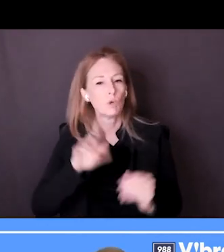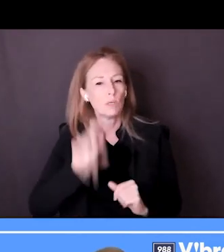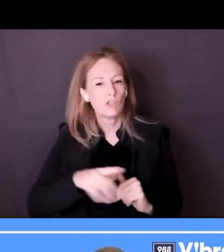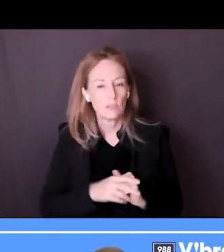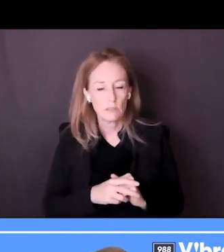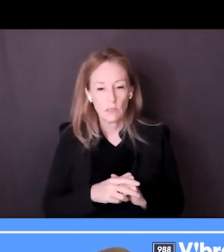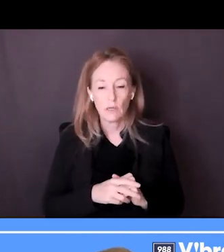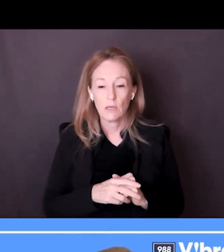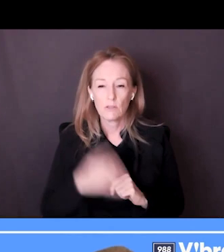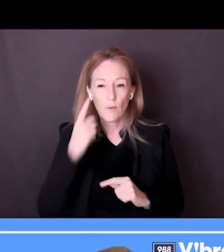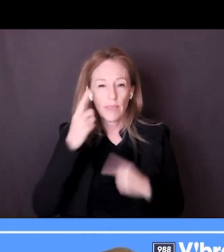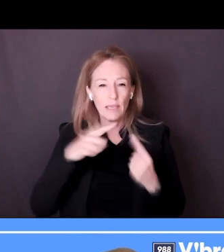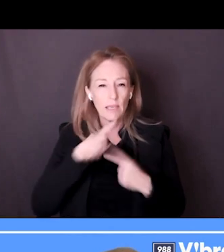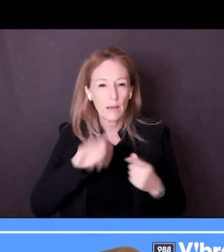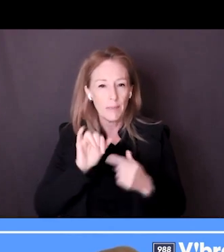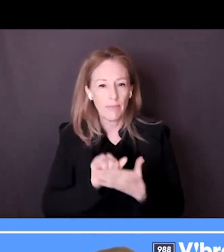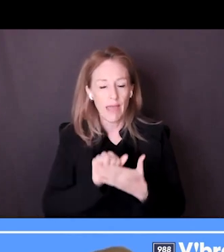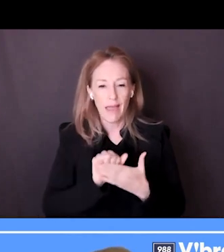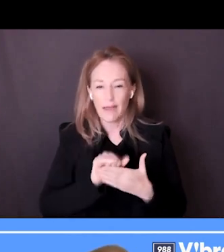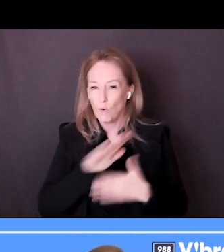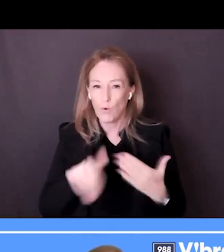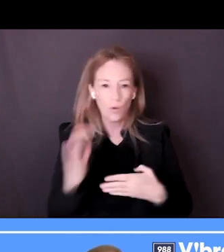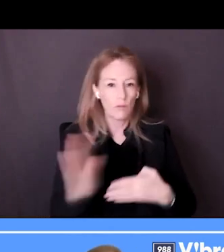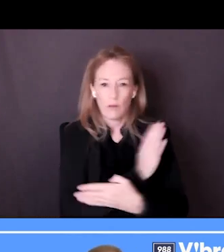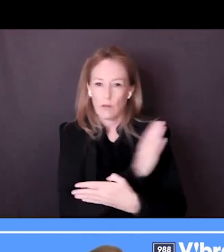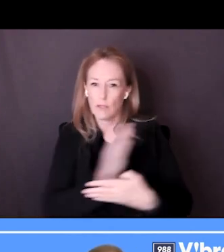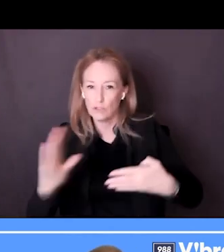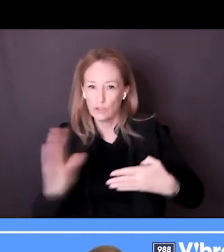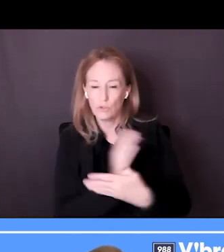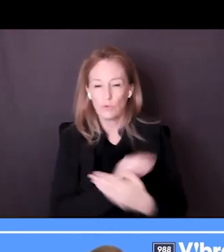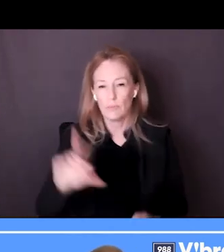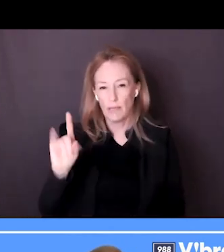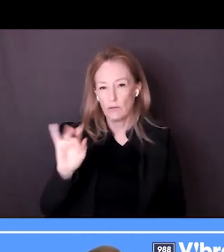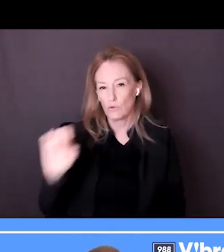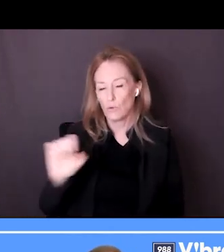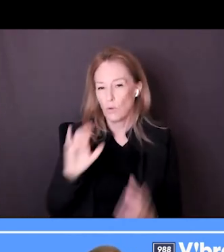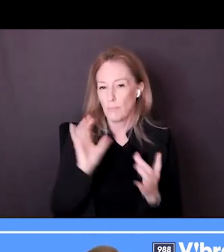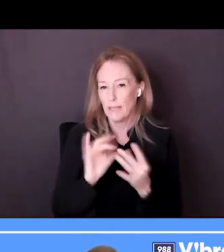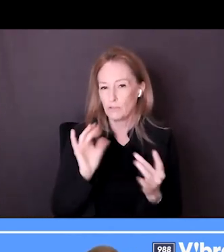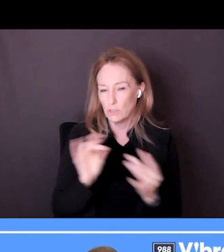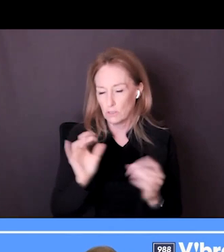THAT CONTINUUM AND THE LIFELINE BEING AWARE OF THAT STOOL.